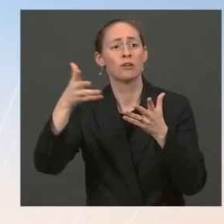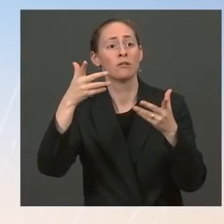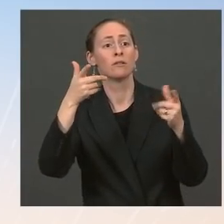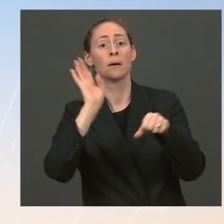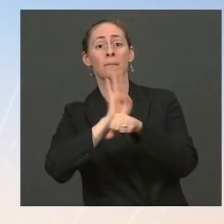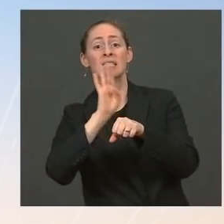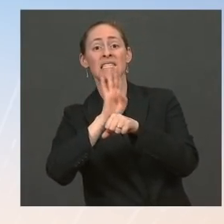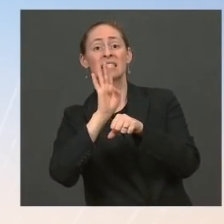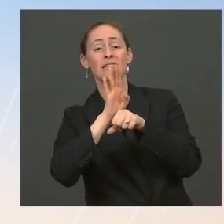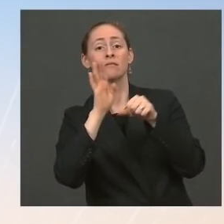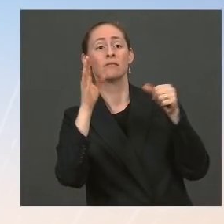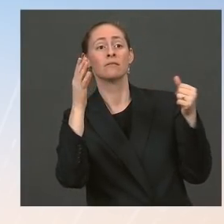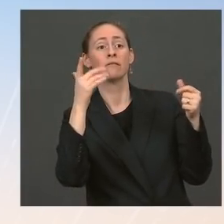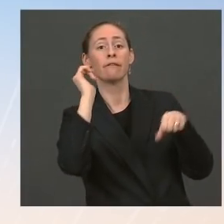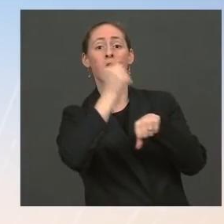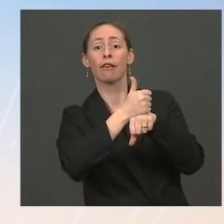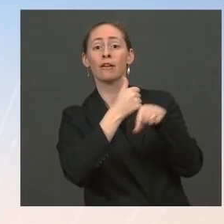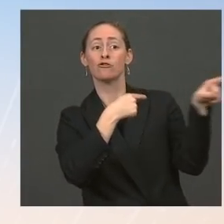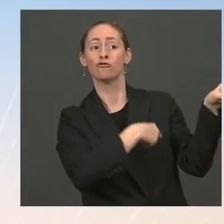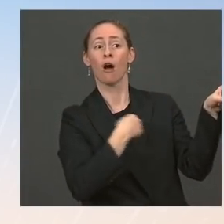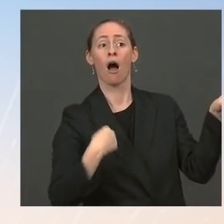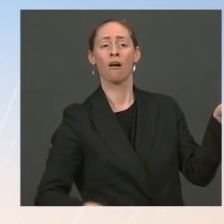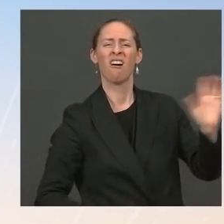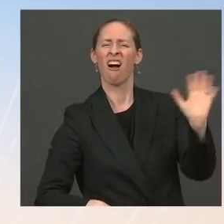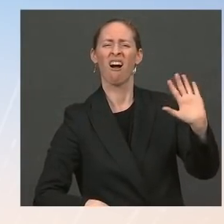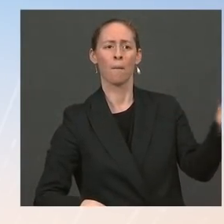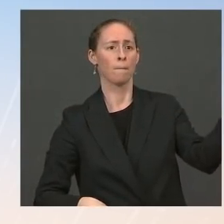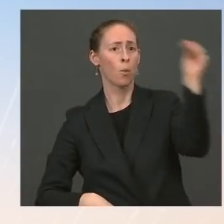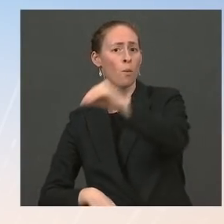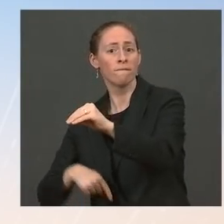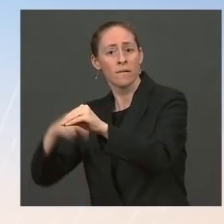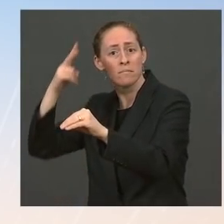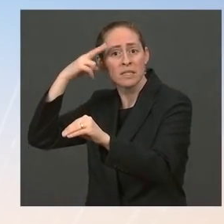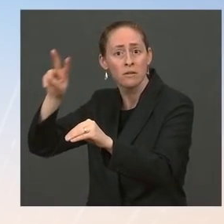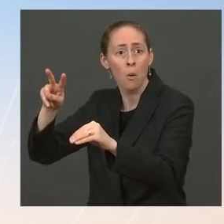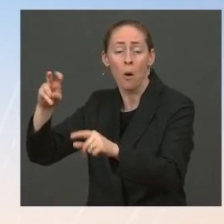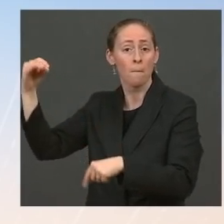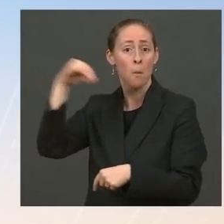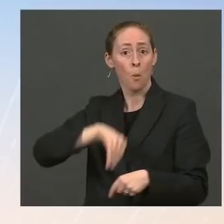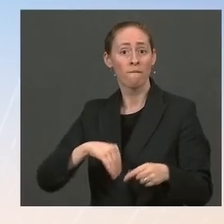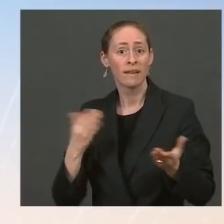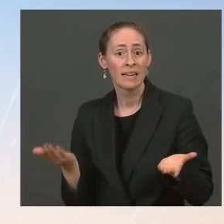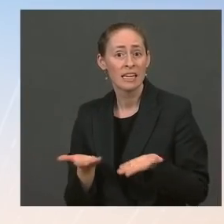So far, the focus has been on, as she was saying earlier, Buy American policies. Is nearshoring one of the things